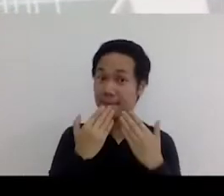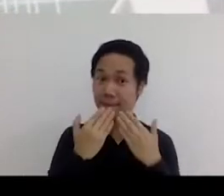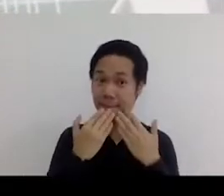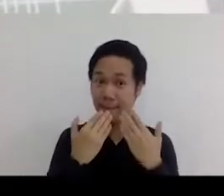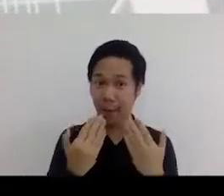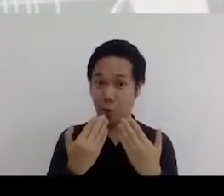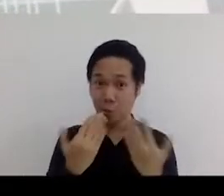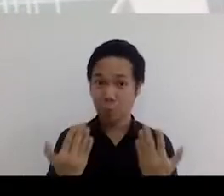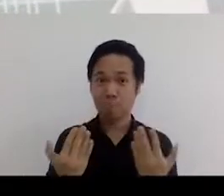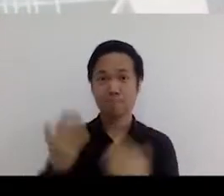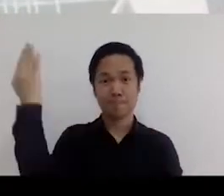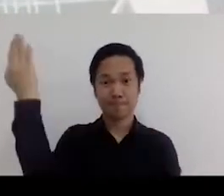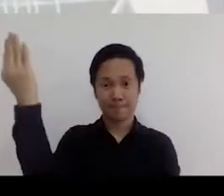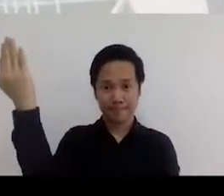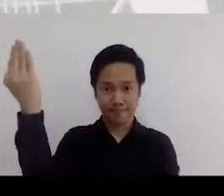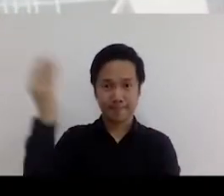whatever solutions